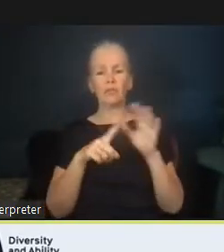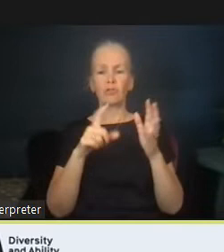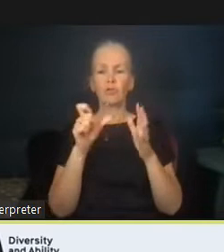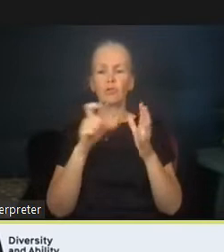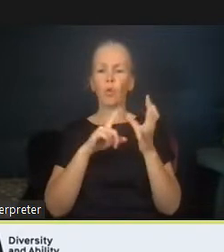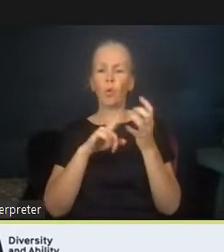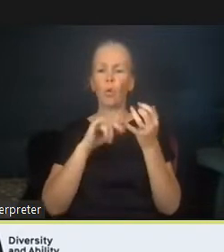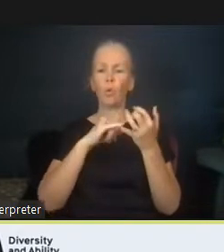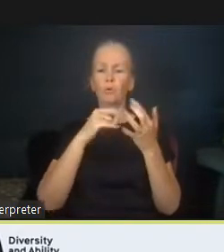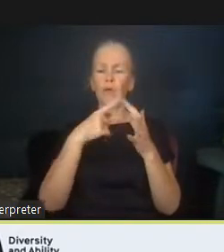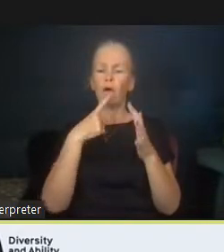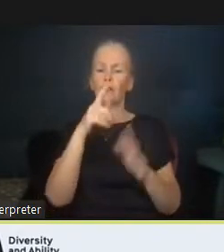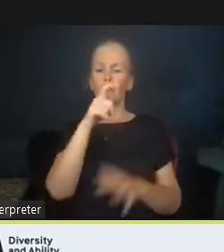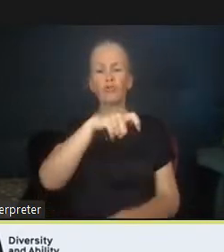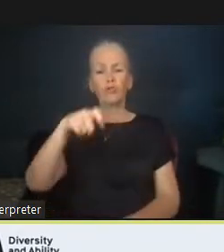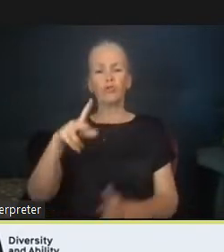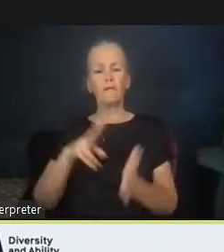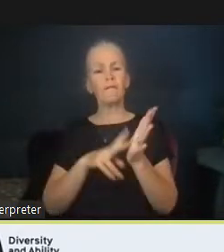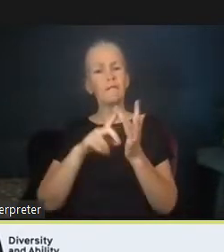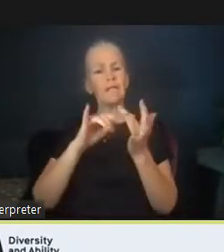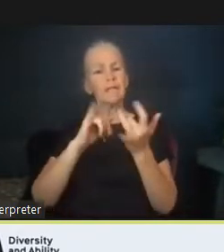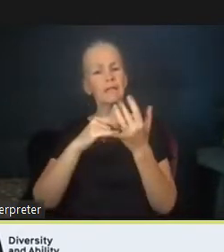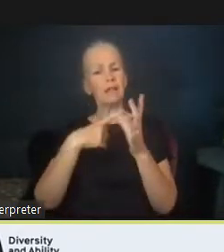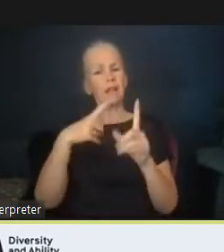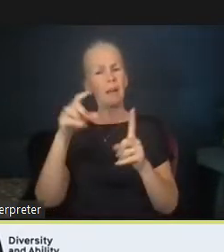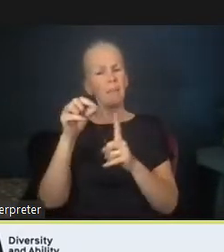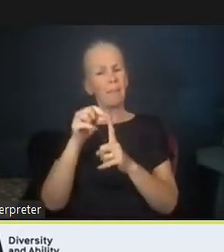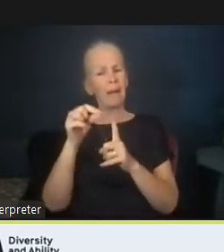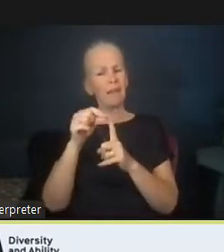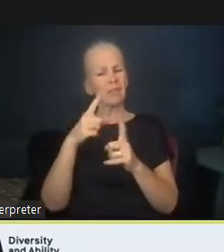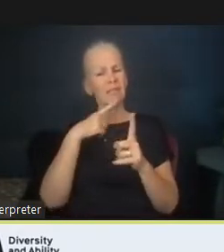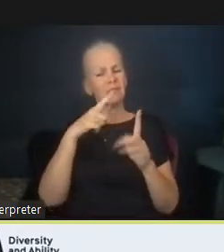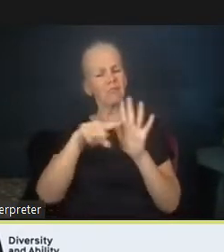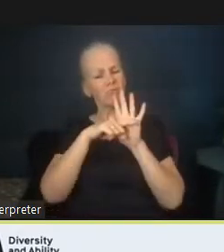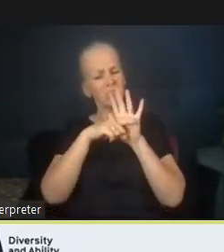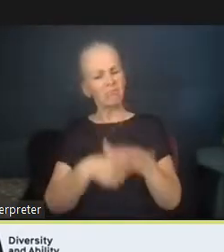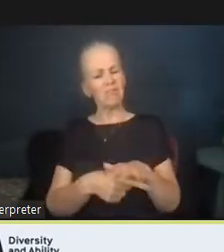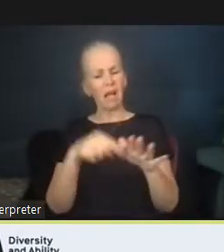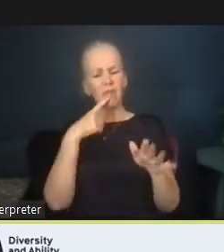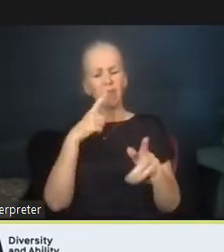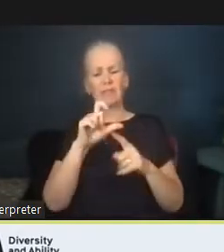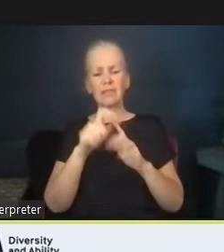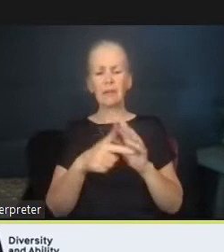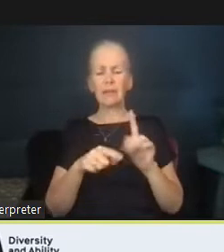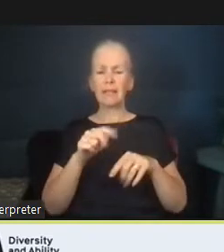that has real penalties when it comes to disability if you're an international student.